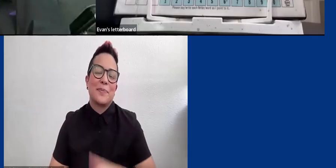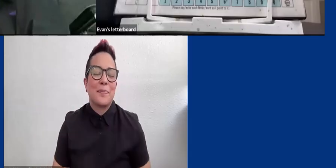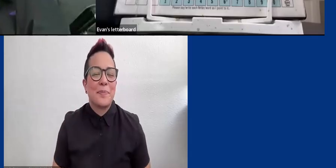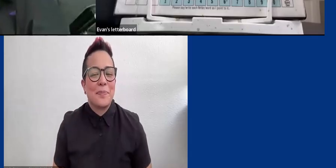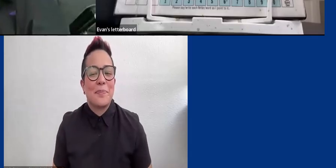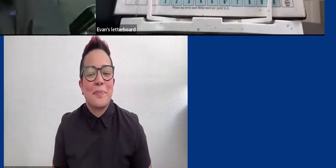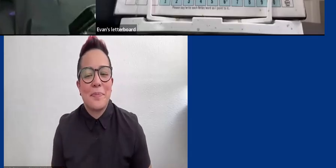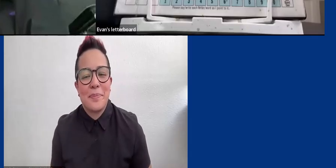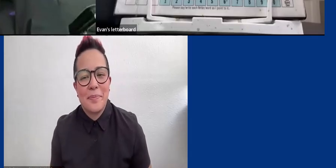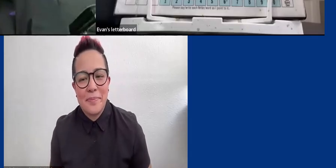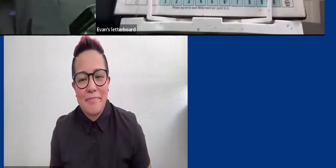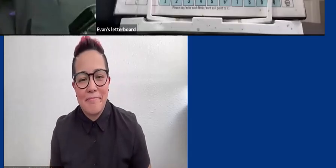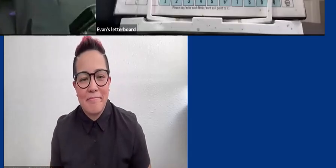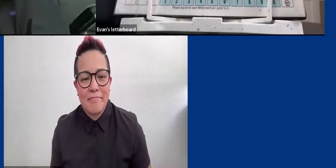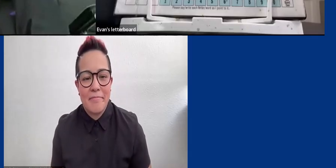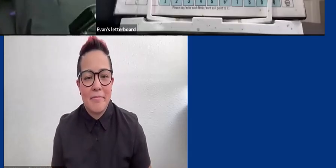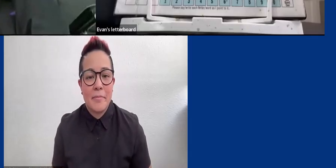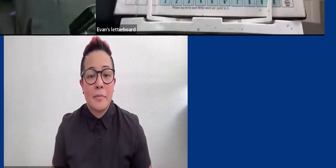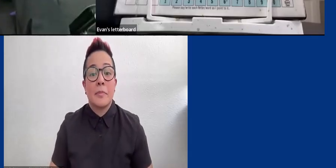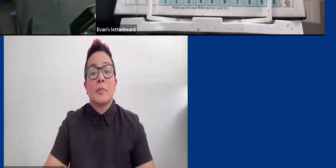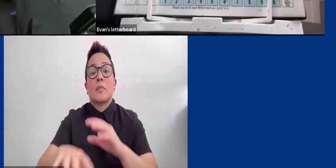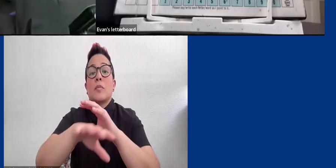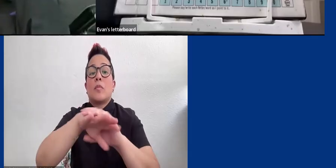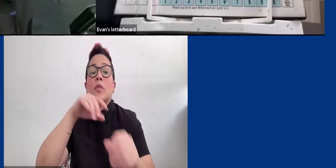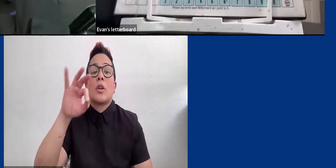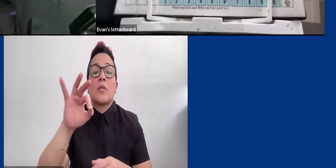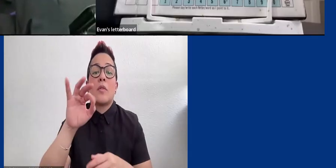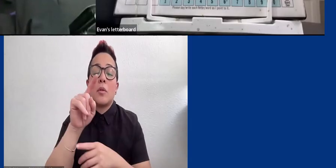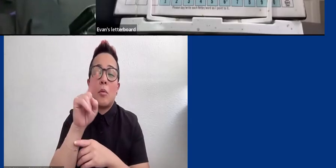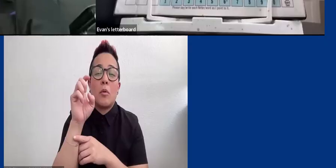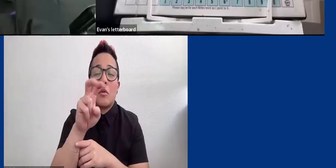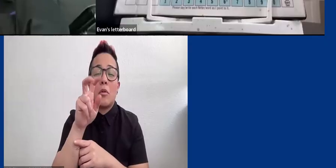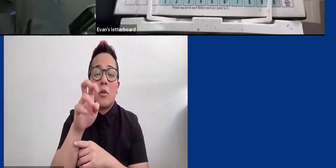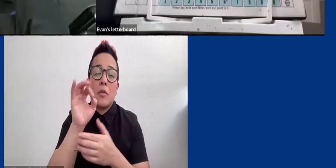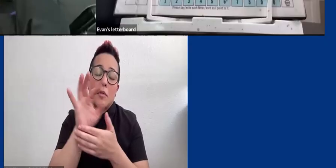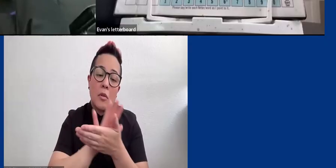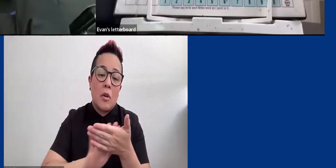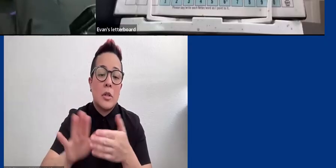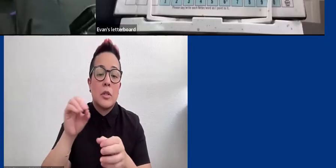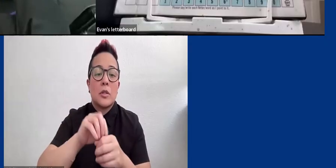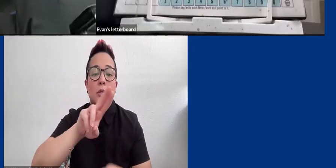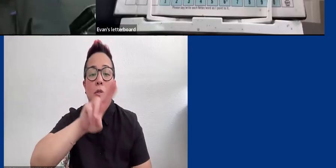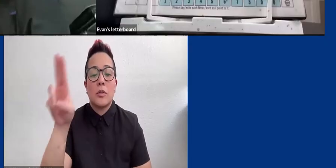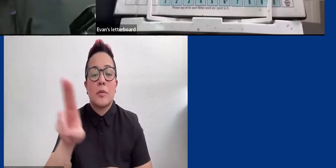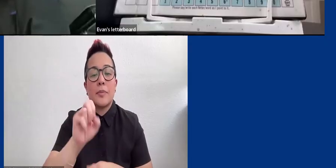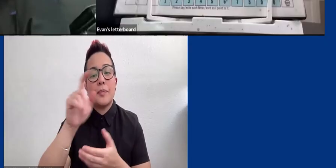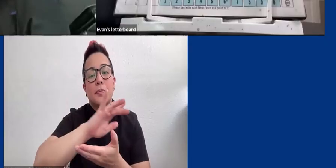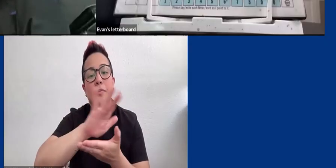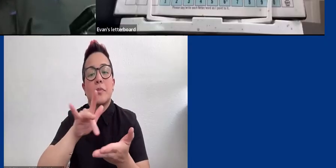Out of the hundreds of colleges in the United States, the Center on Human Policy, Law, and